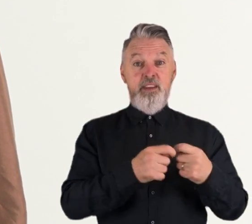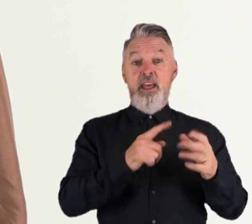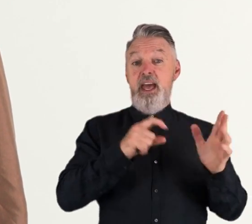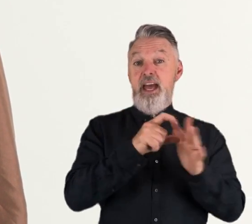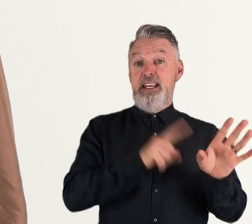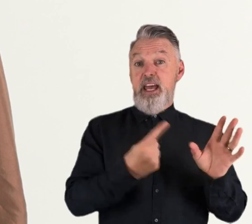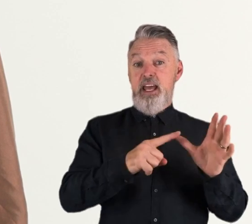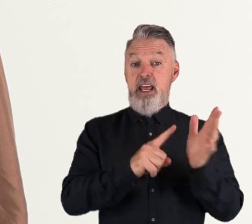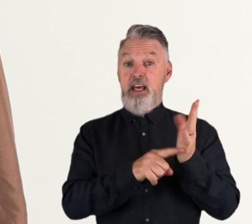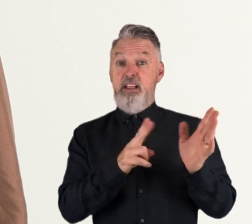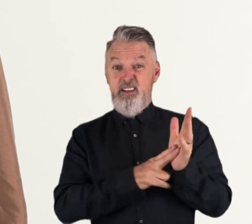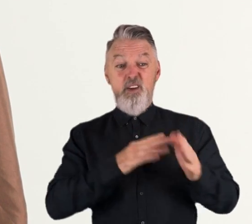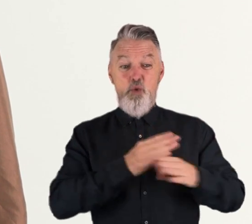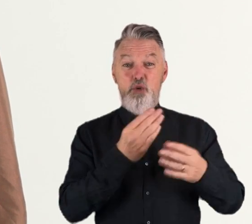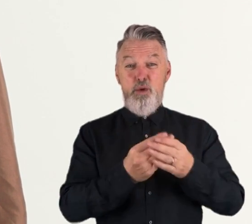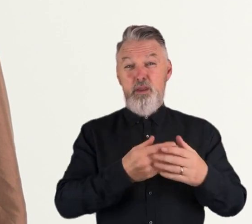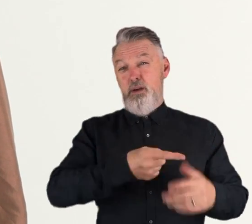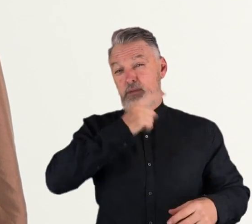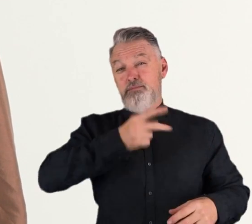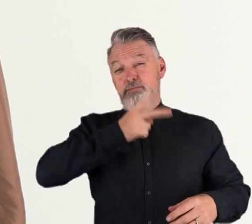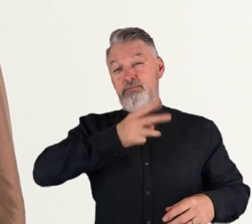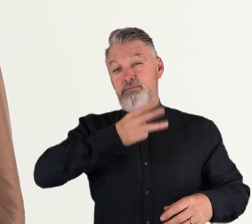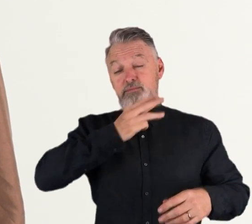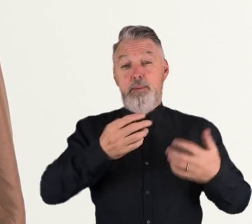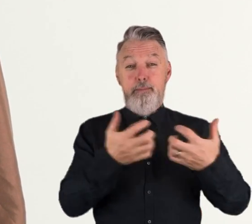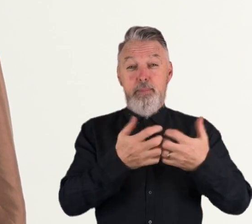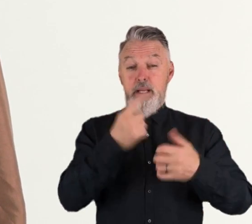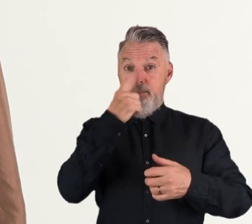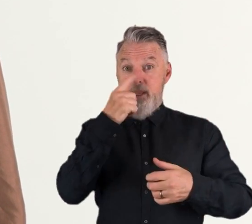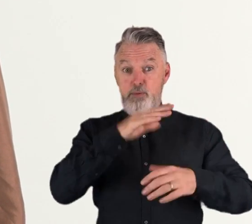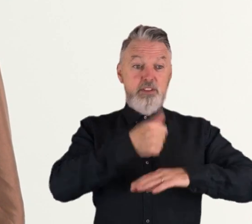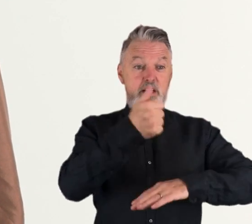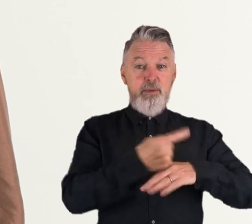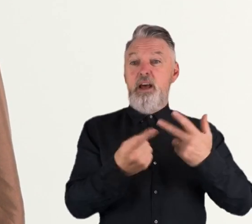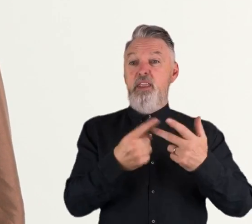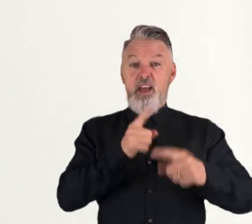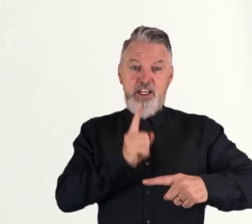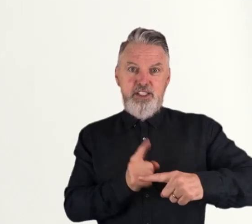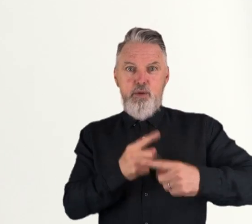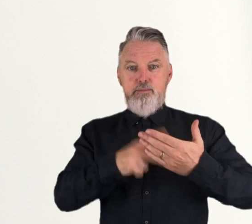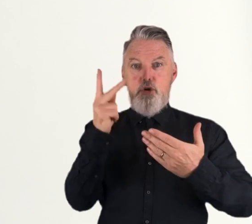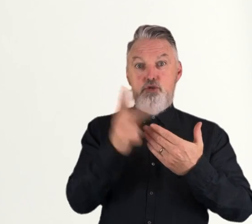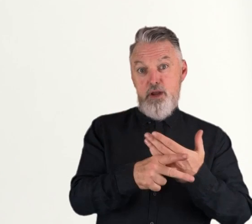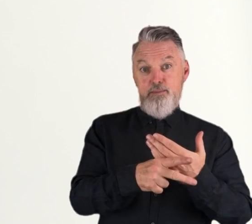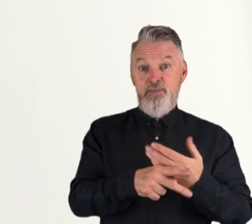have worked with hundreds of founders within Remarkable and across other startup accelerator programs. They’re going to give us some insights